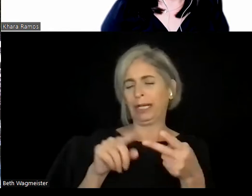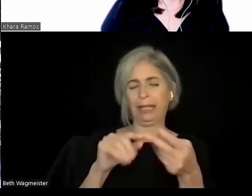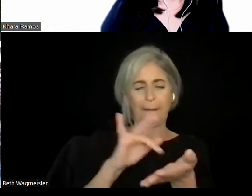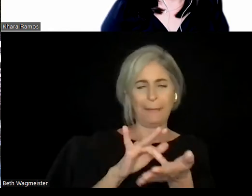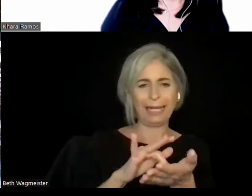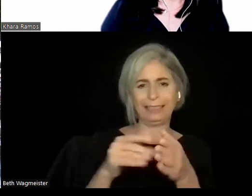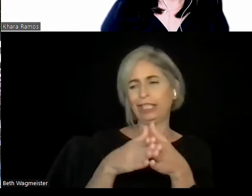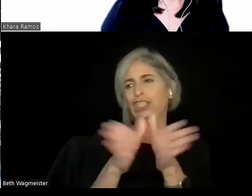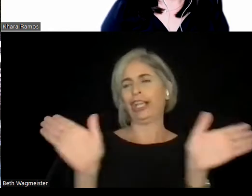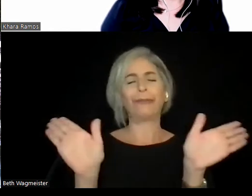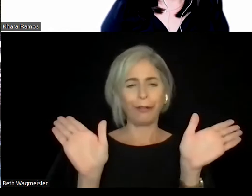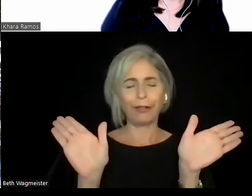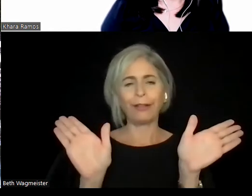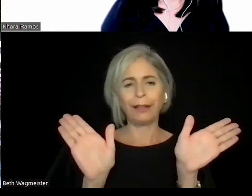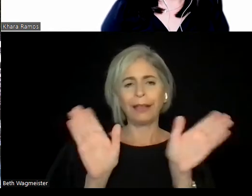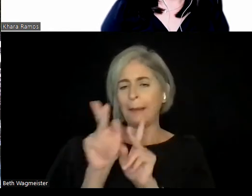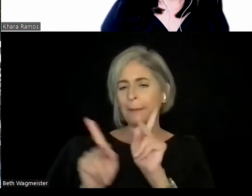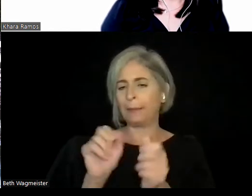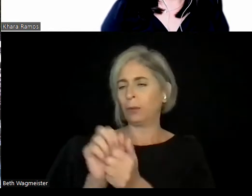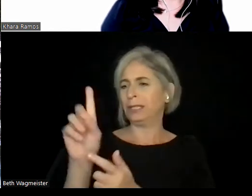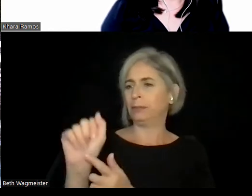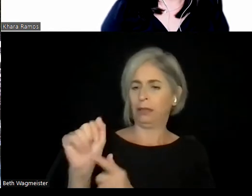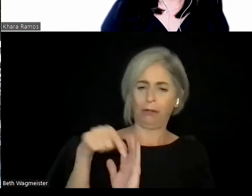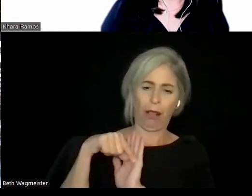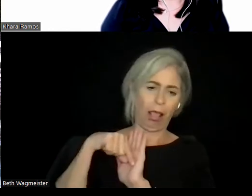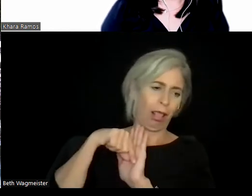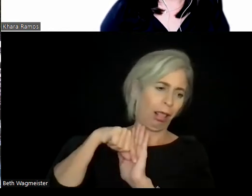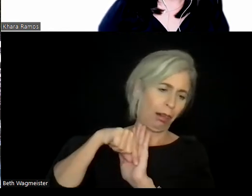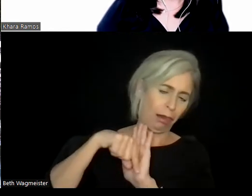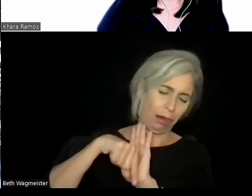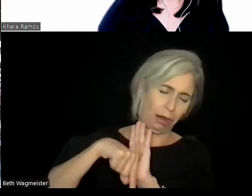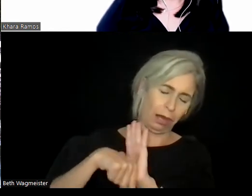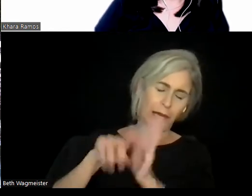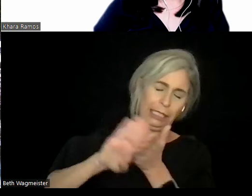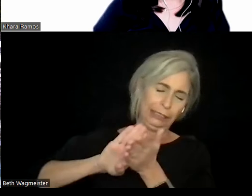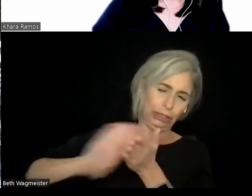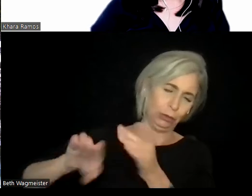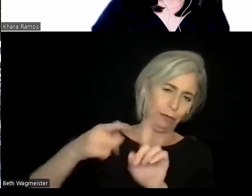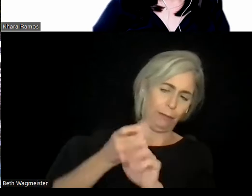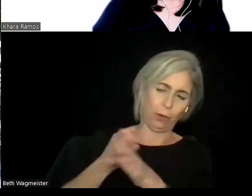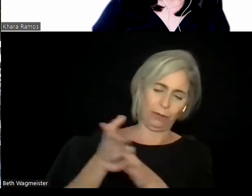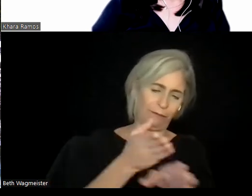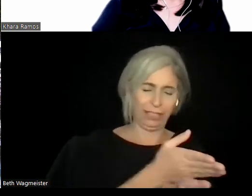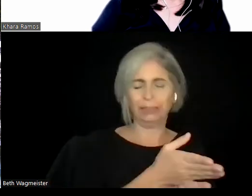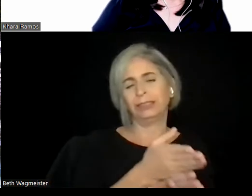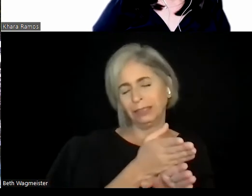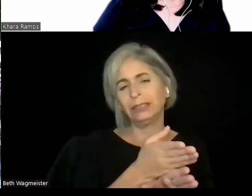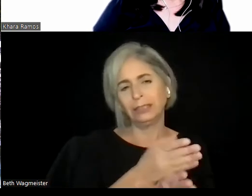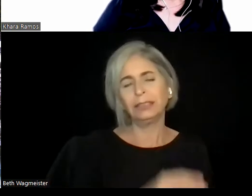for different departments and we all know about biases and in surgery, in medicine, gender role, you know, Persons with